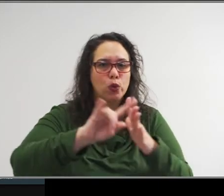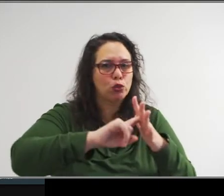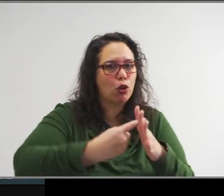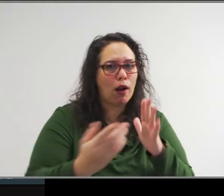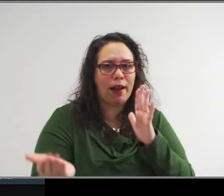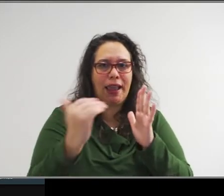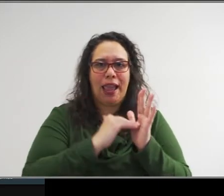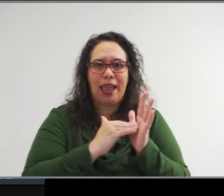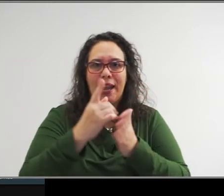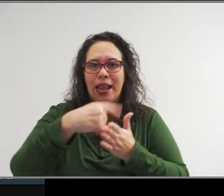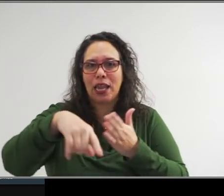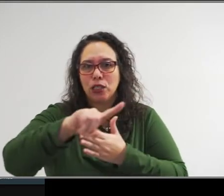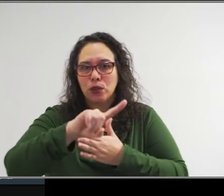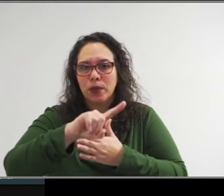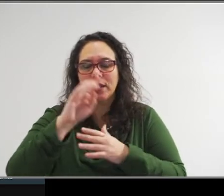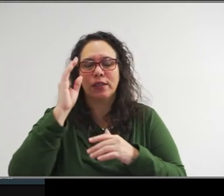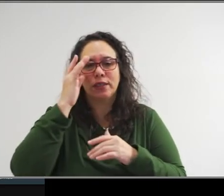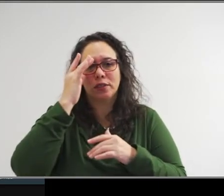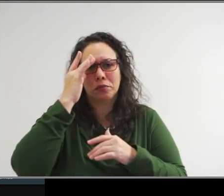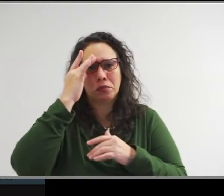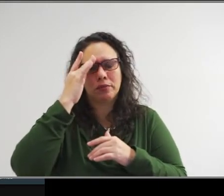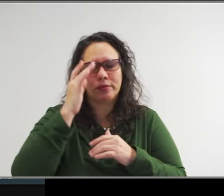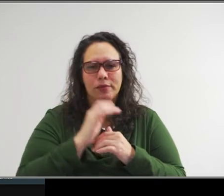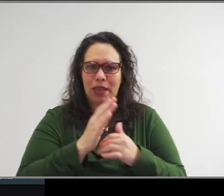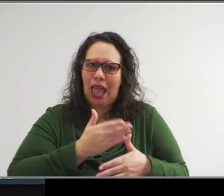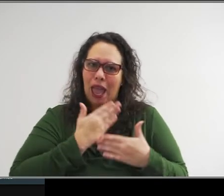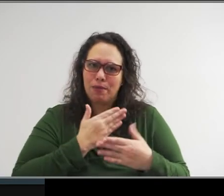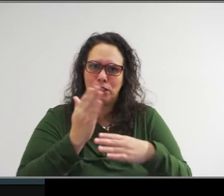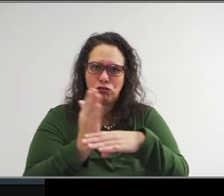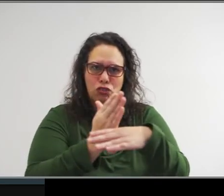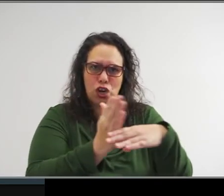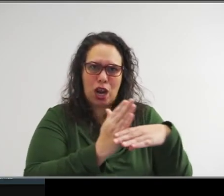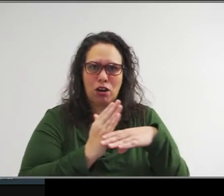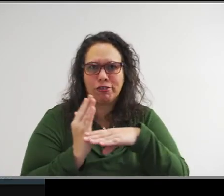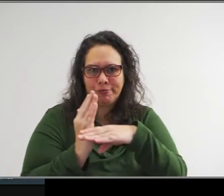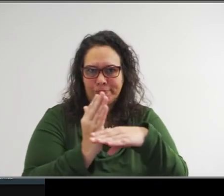next week and, you know, be glad to share with our staff